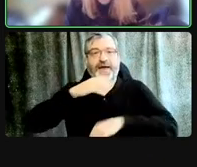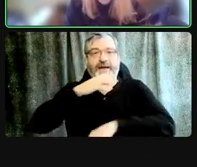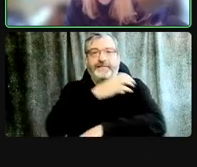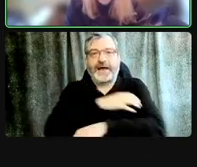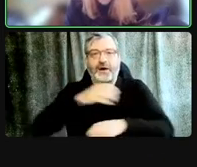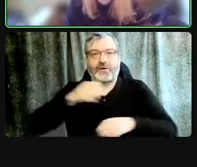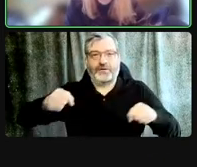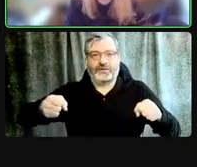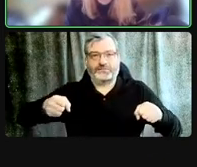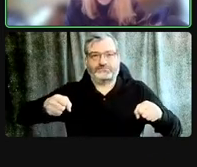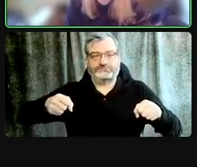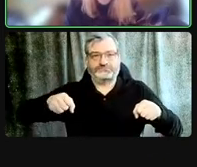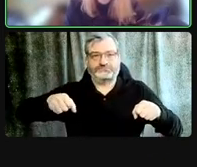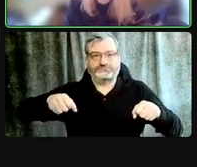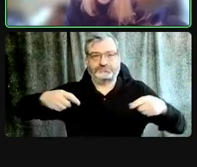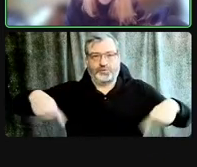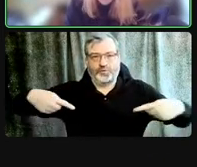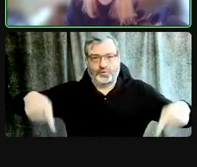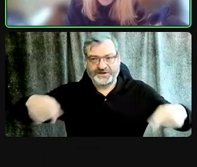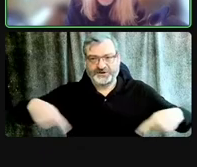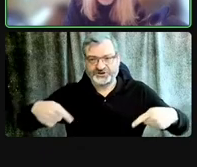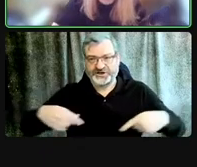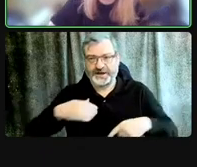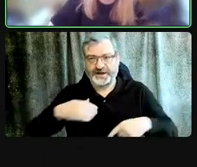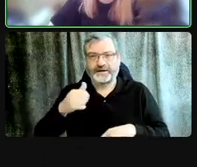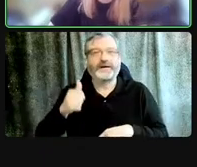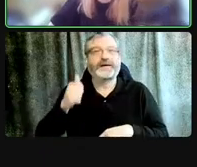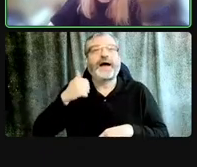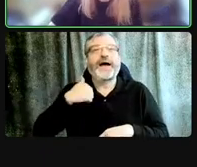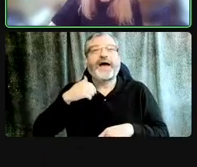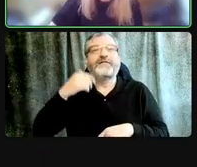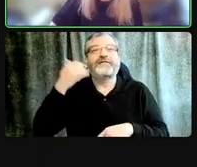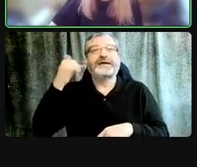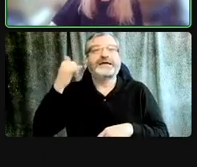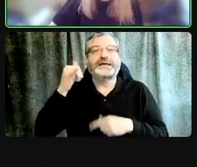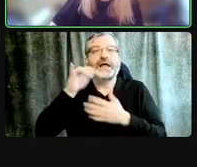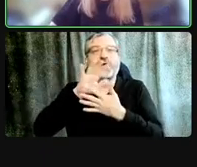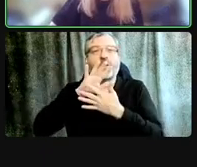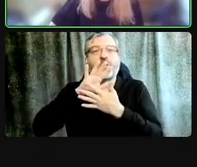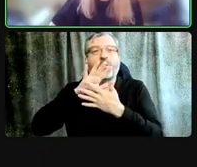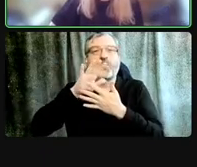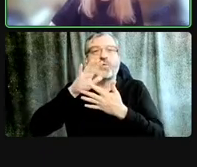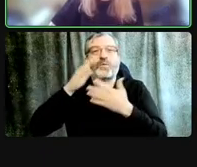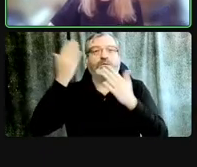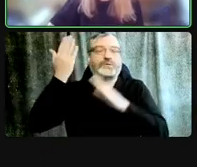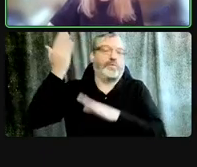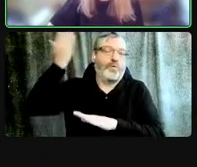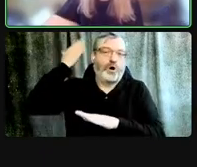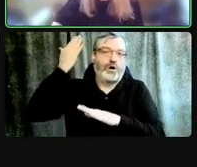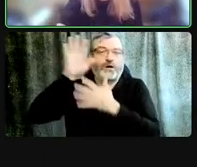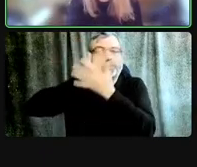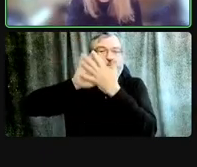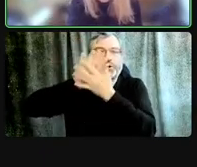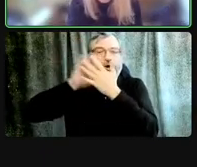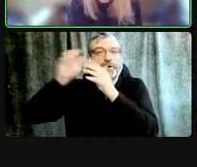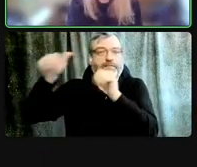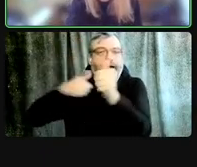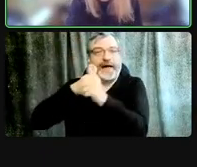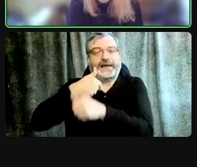yellow colored wall with blurred out framed pictures and books. For those of you who are with us for the first time,